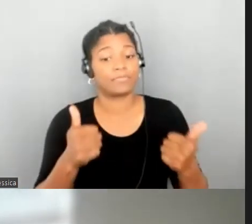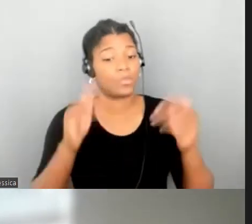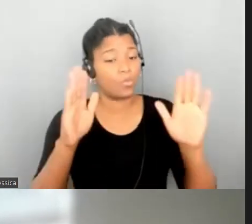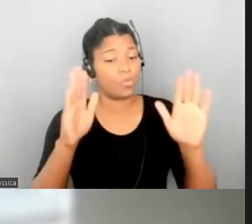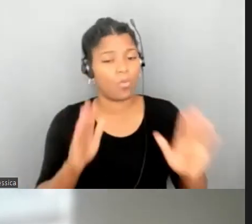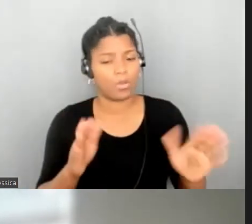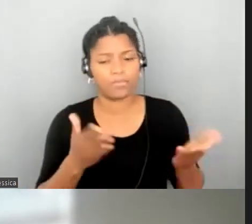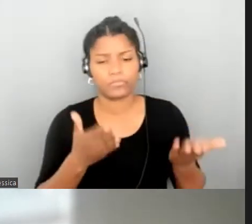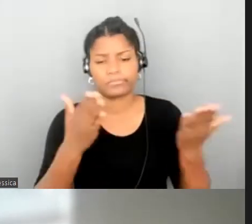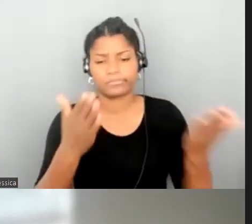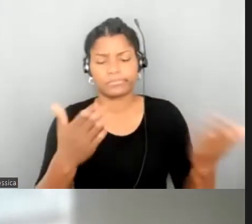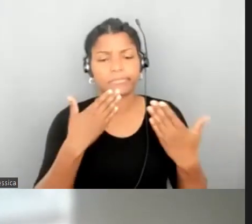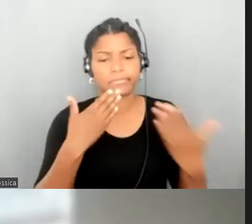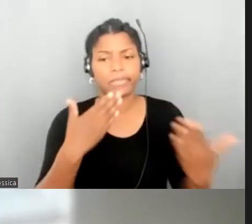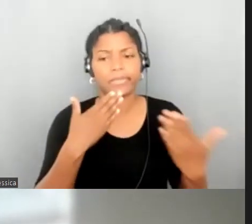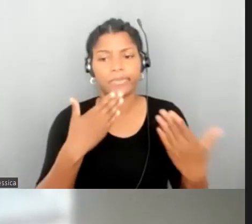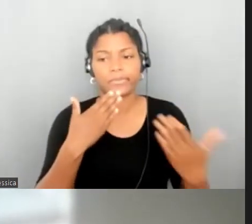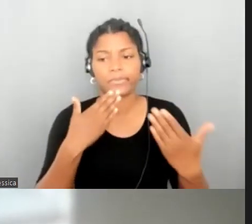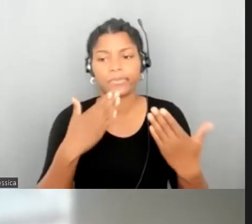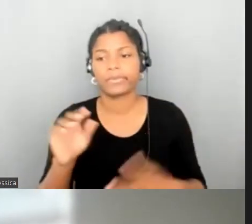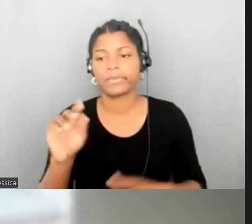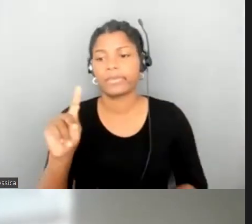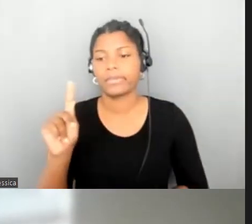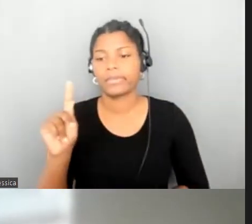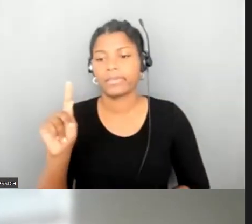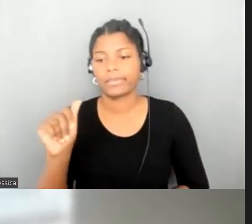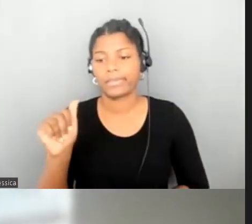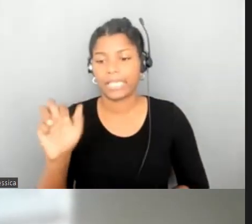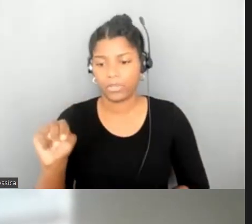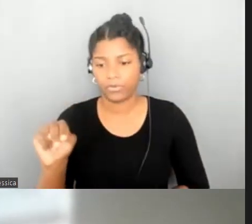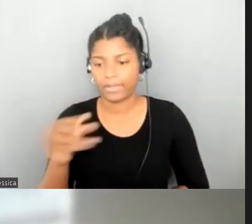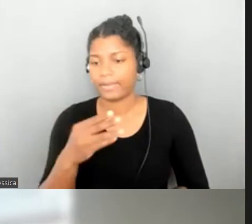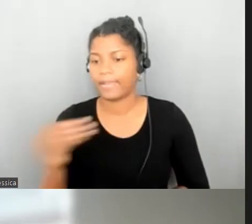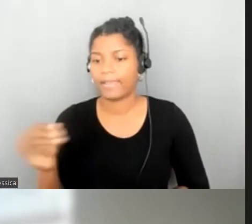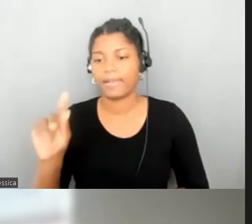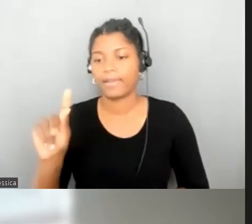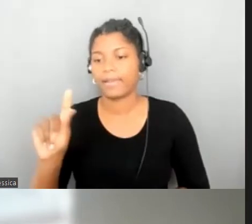Karen and Kathy, […] into the conversation as well.